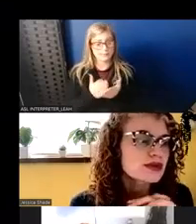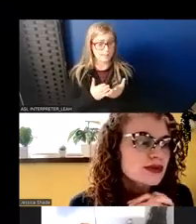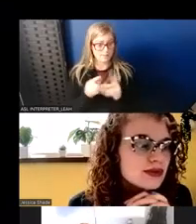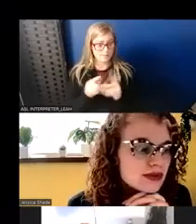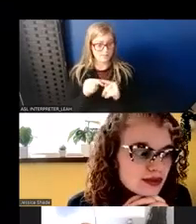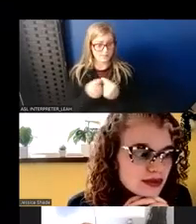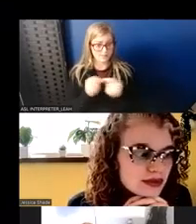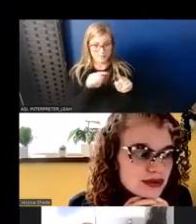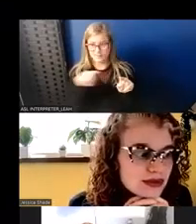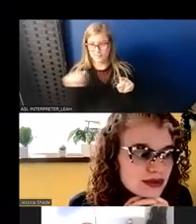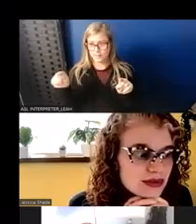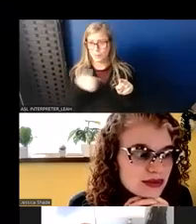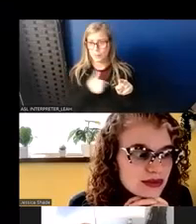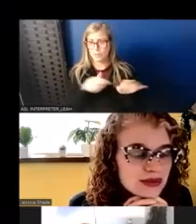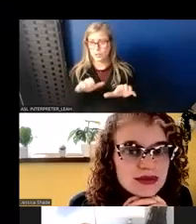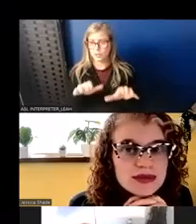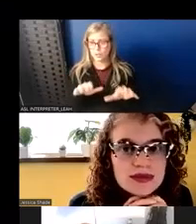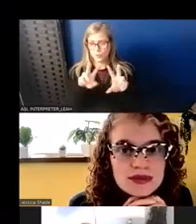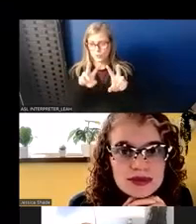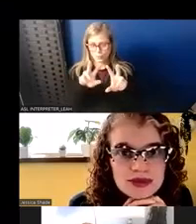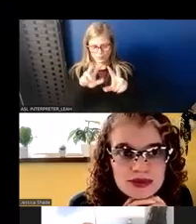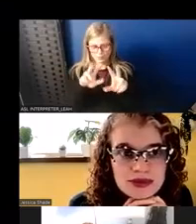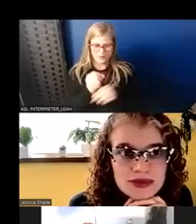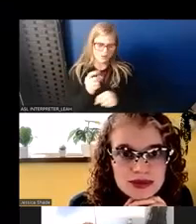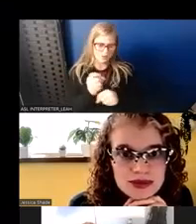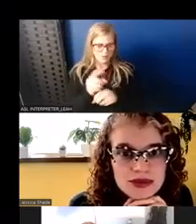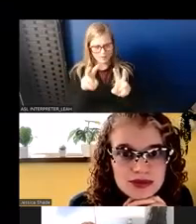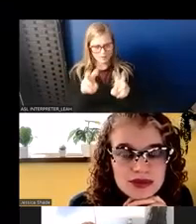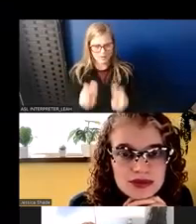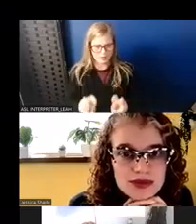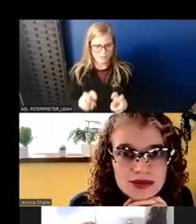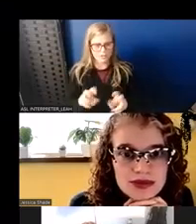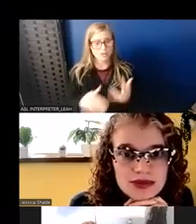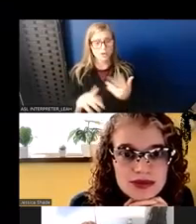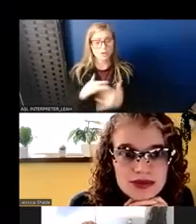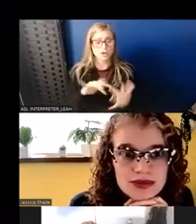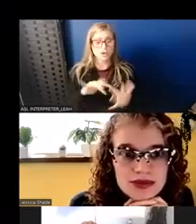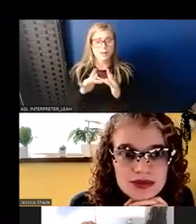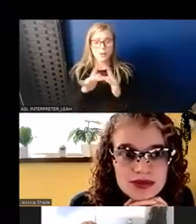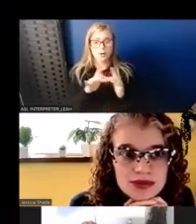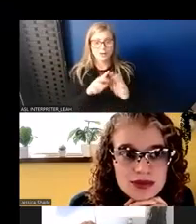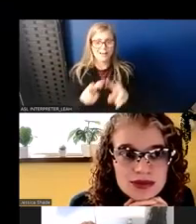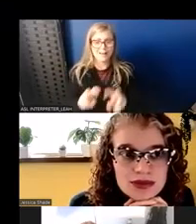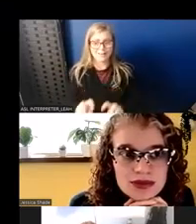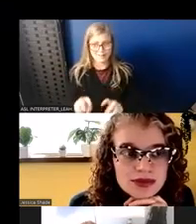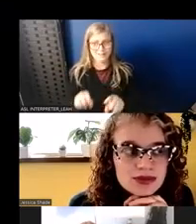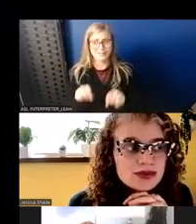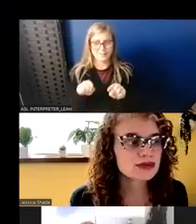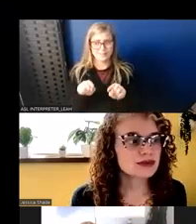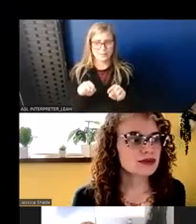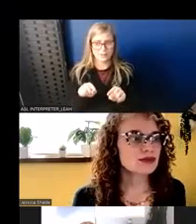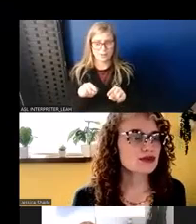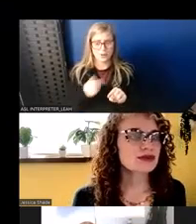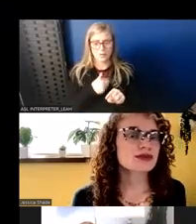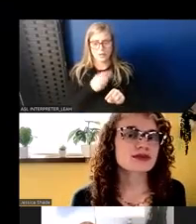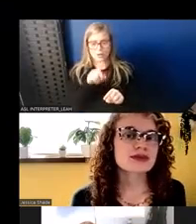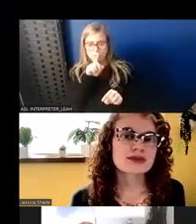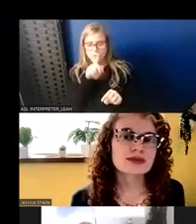evaluations for example with social network analysis to really see like how connections and ties are forming.